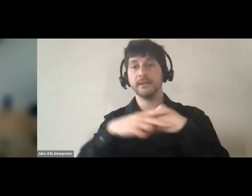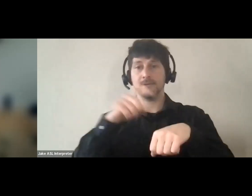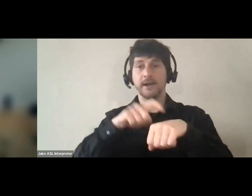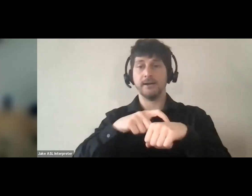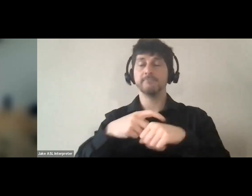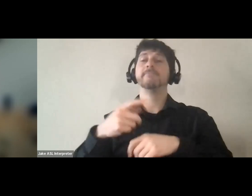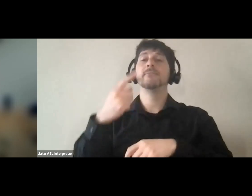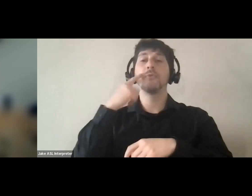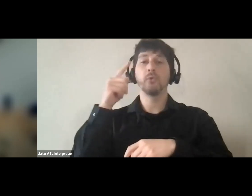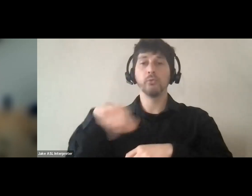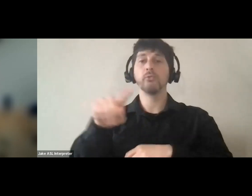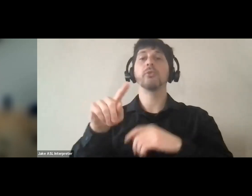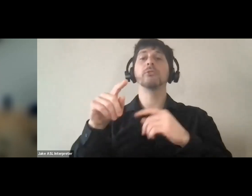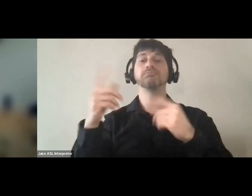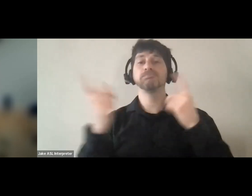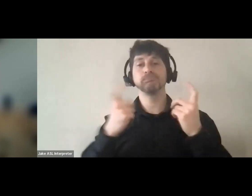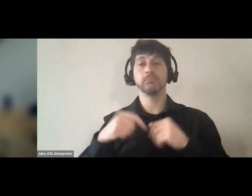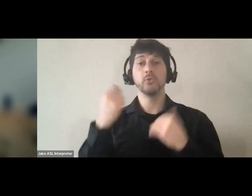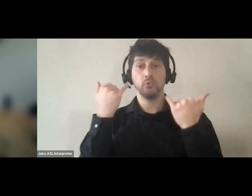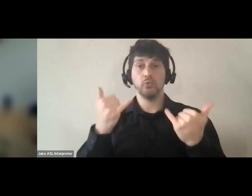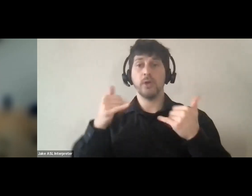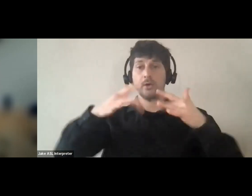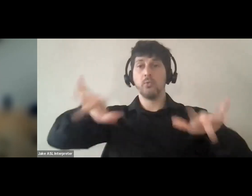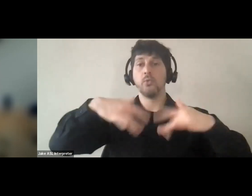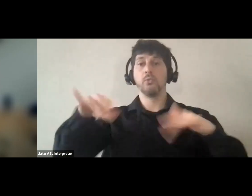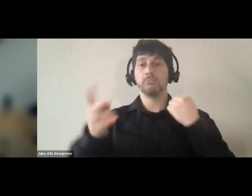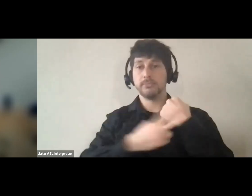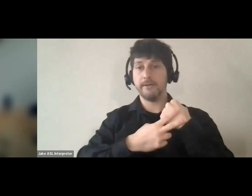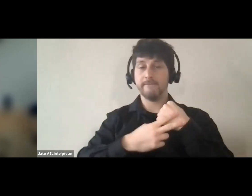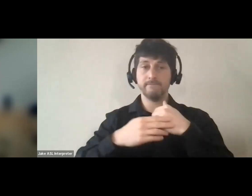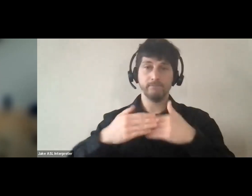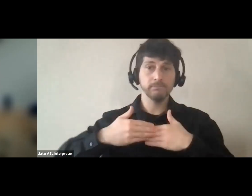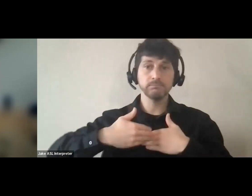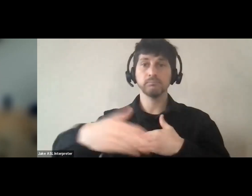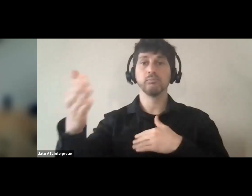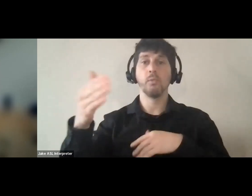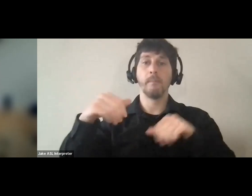Any question and answers that you need for today that can be found in the Q and A box. Feel free to drop in your questions.